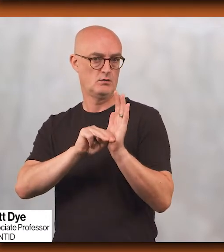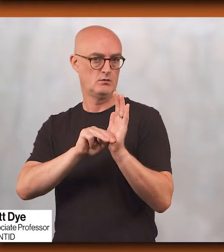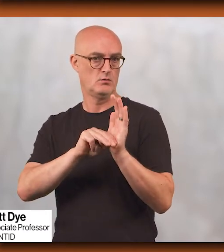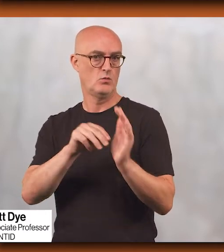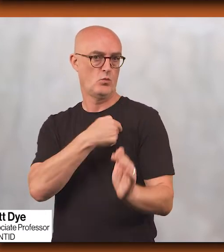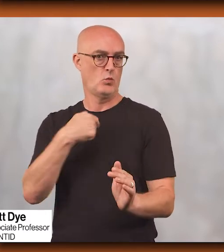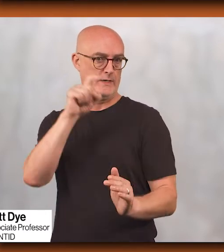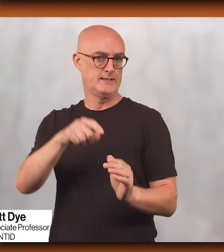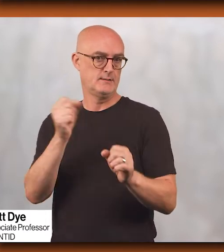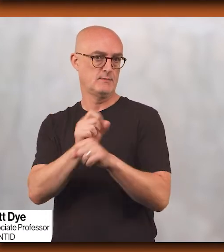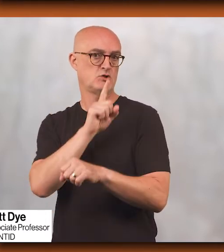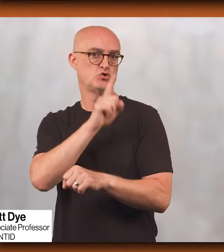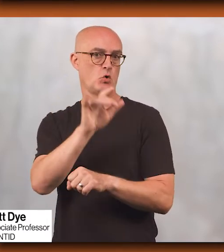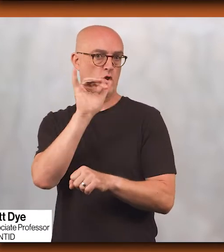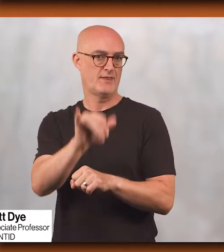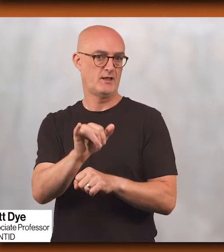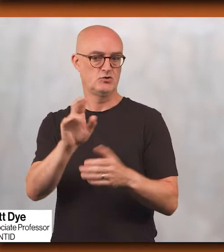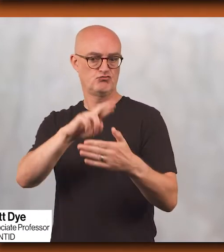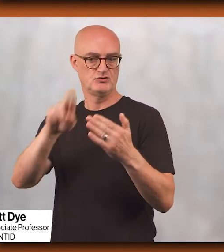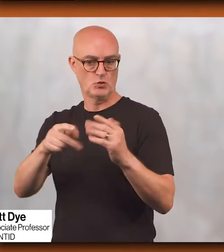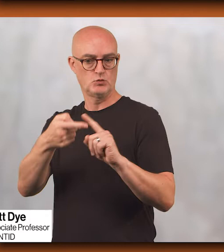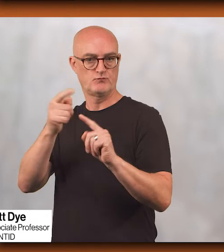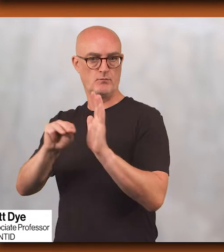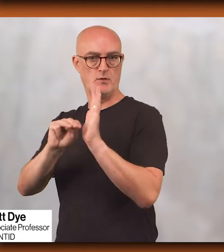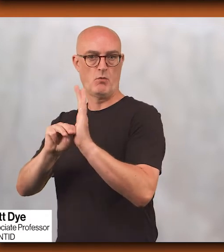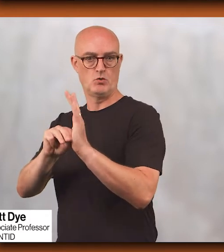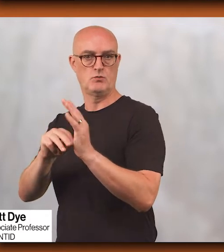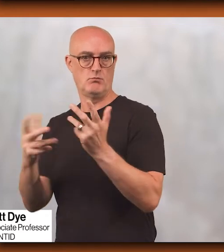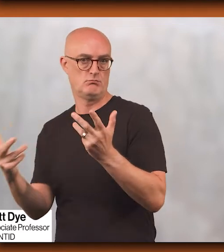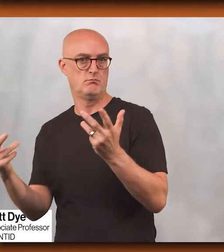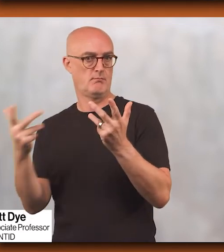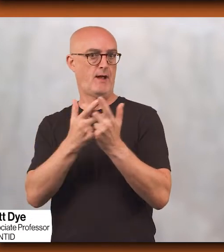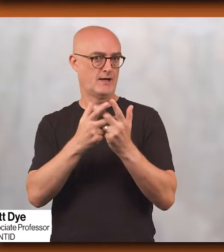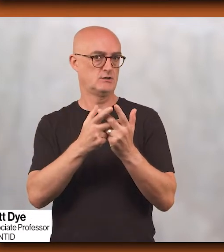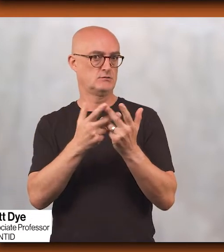However, we can still test how well our skeleton fits the original video.